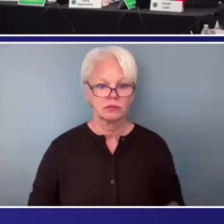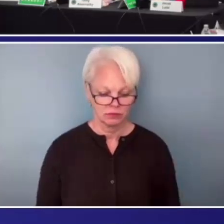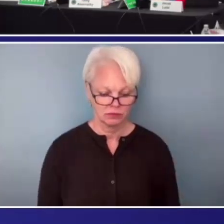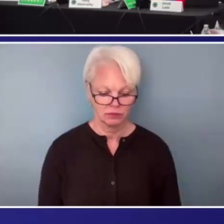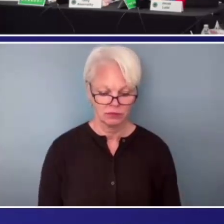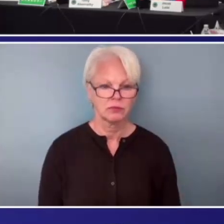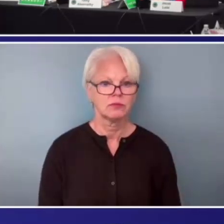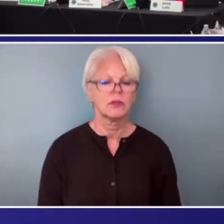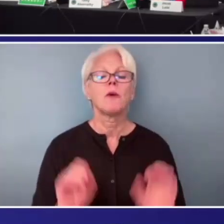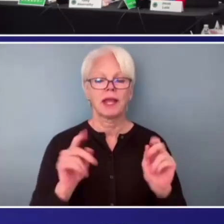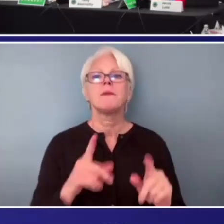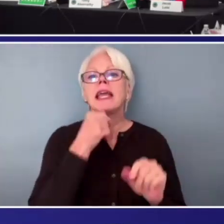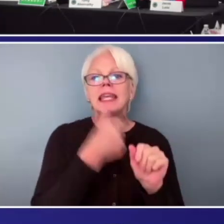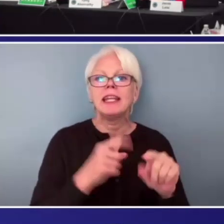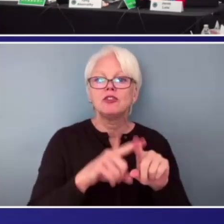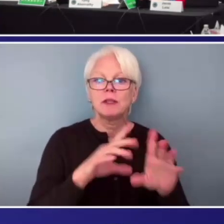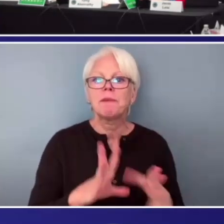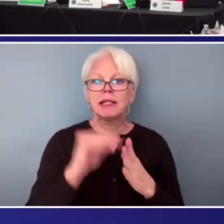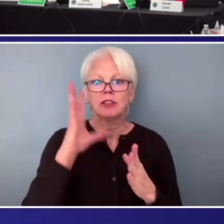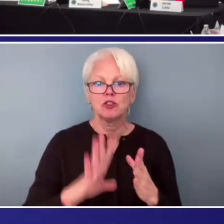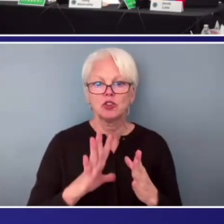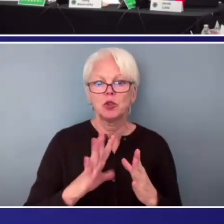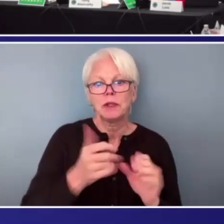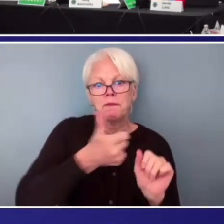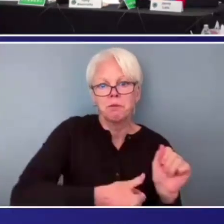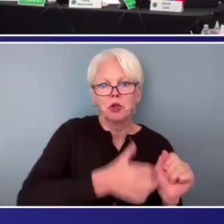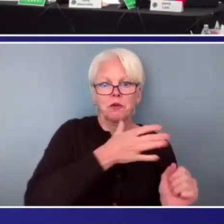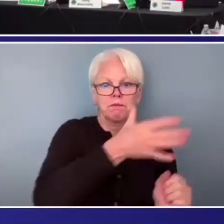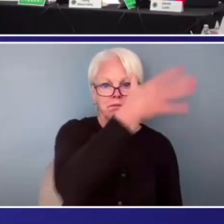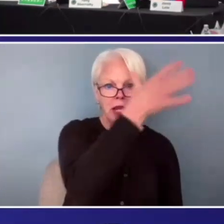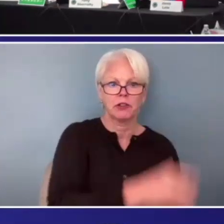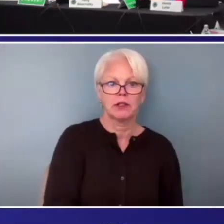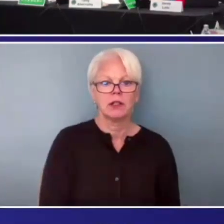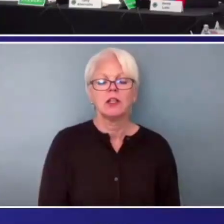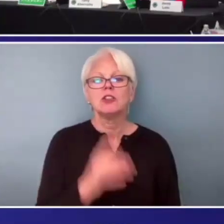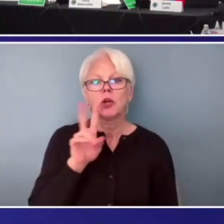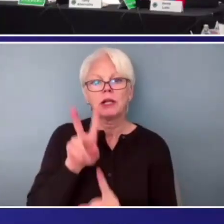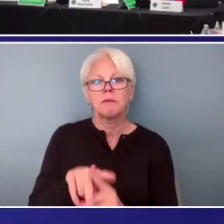Yeah. It's each dependent student per parent. So the limitation applies at the student level, not at the parent level.